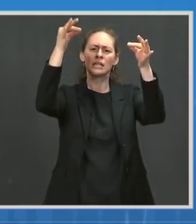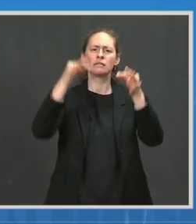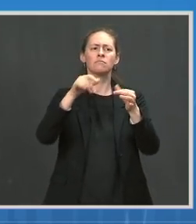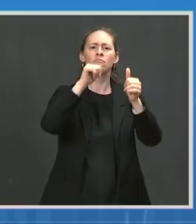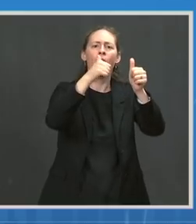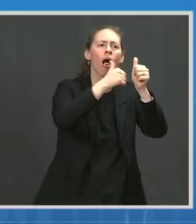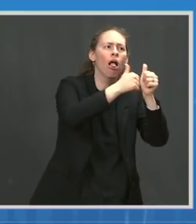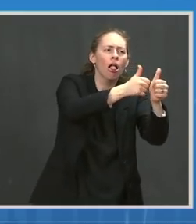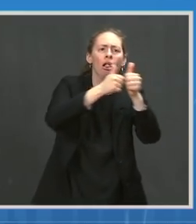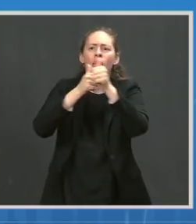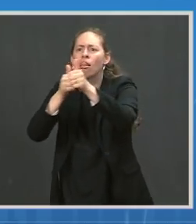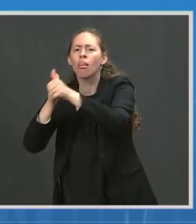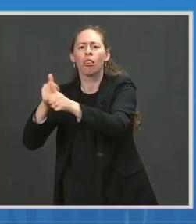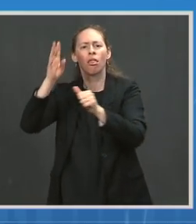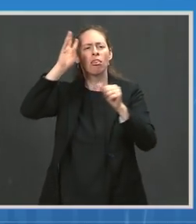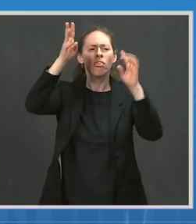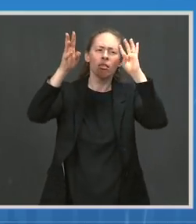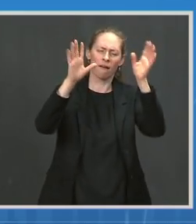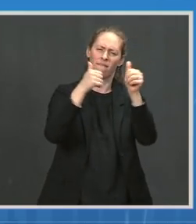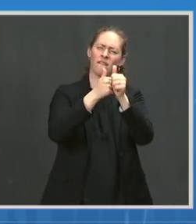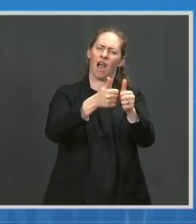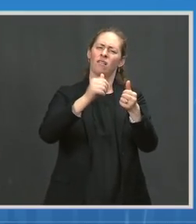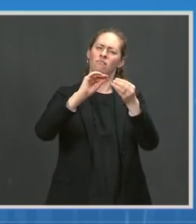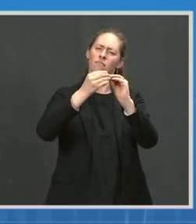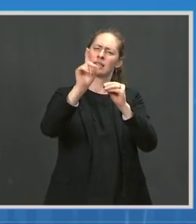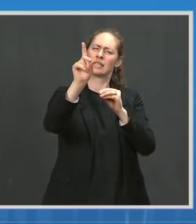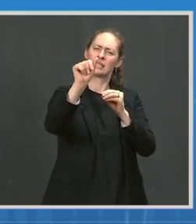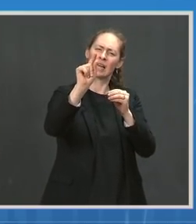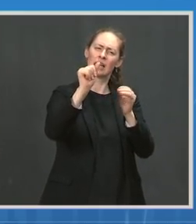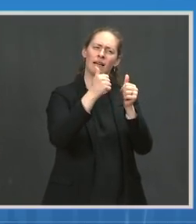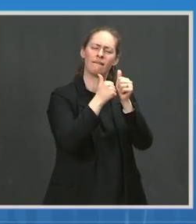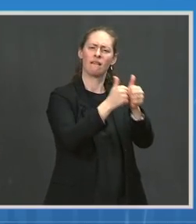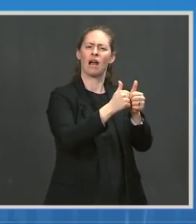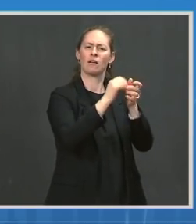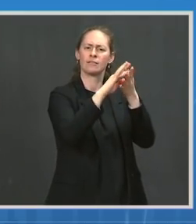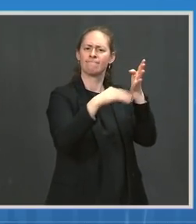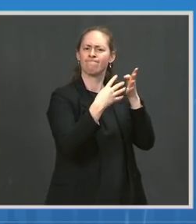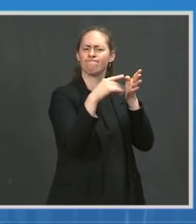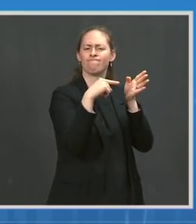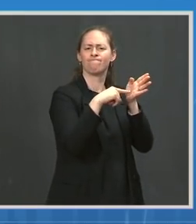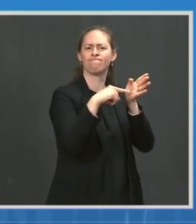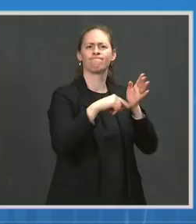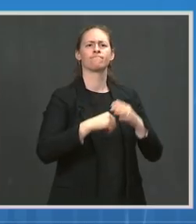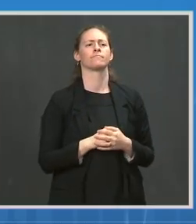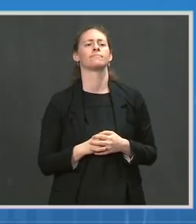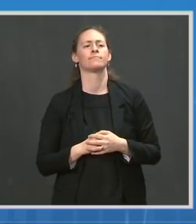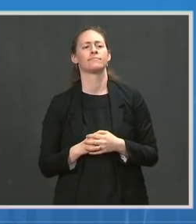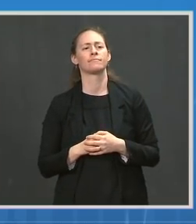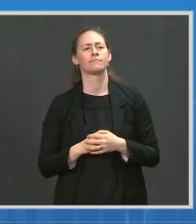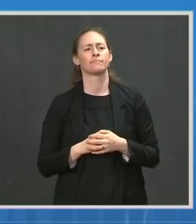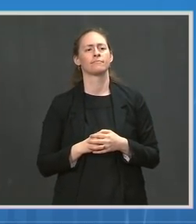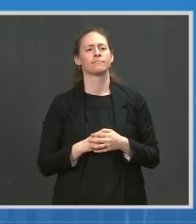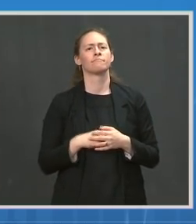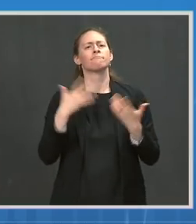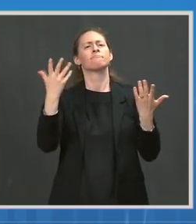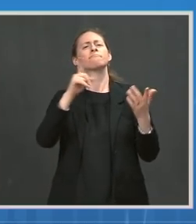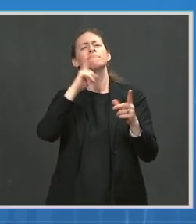Next slide. So let's take a look at what vaccines are. They're efficacious in clinical trials,